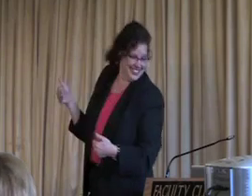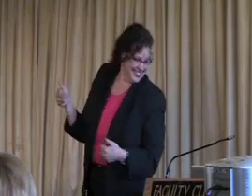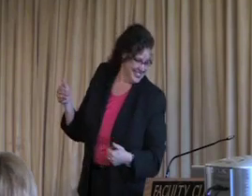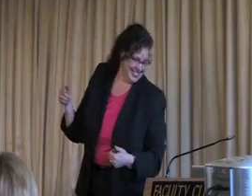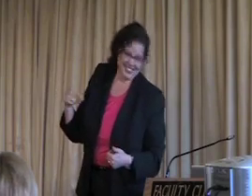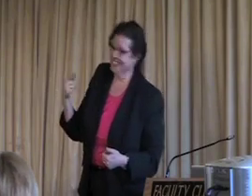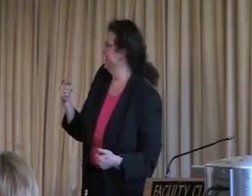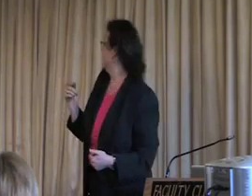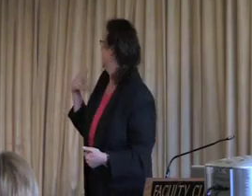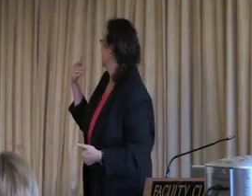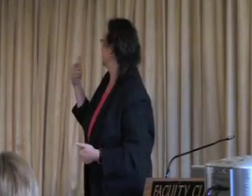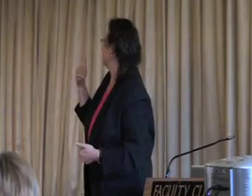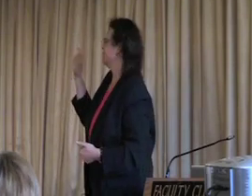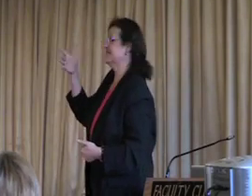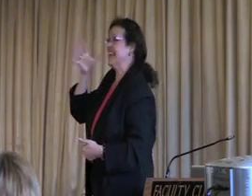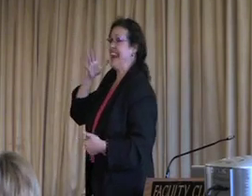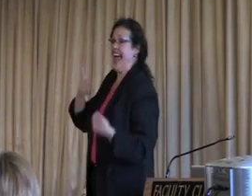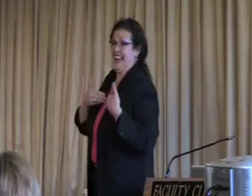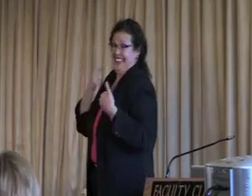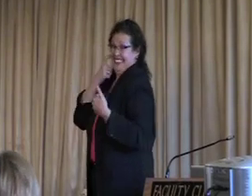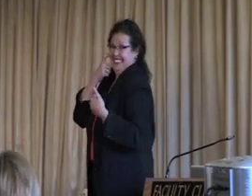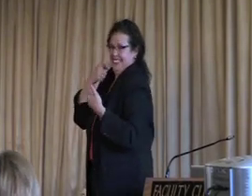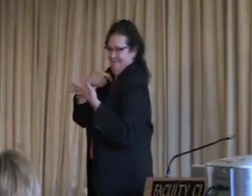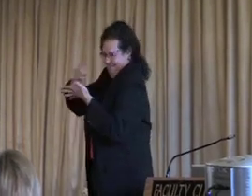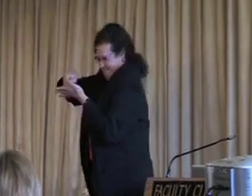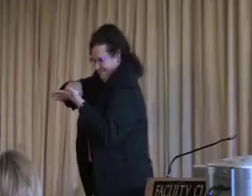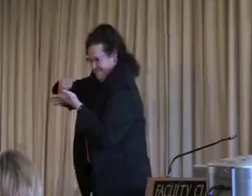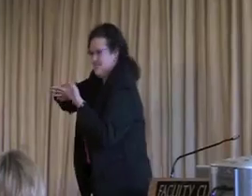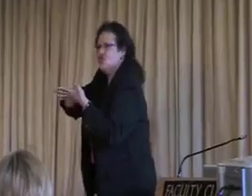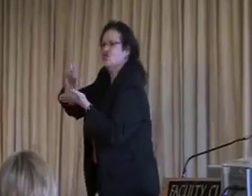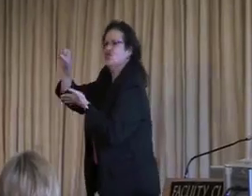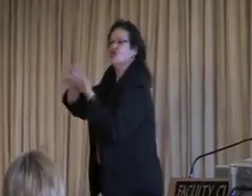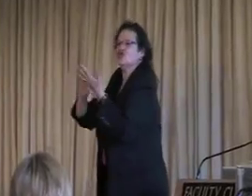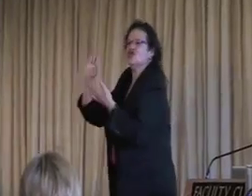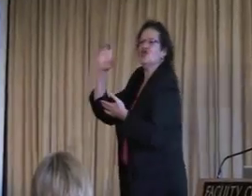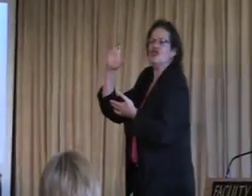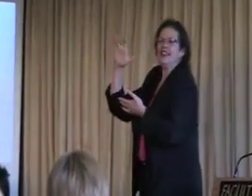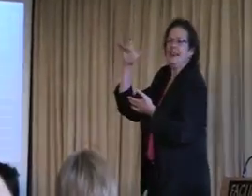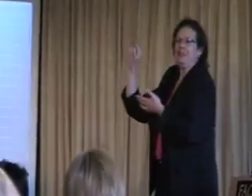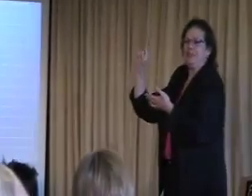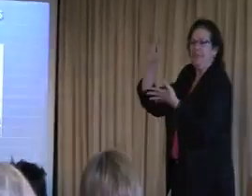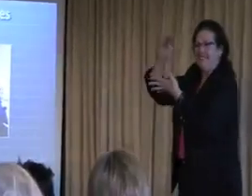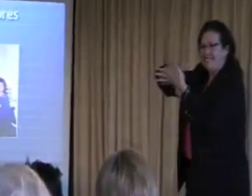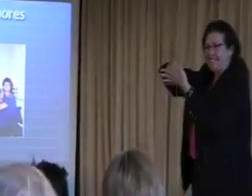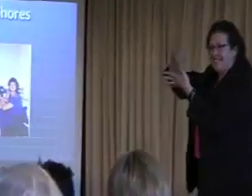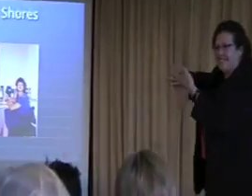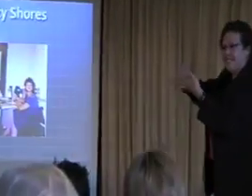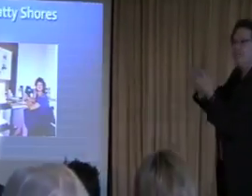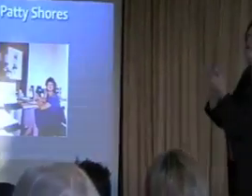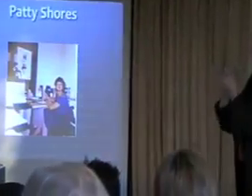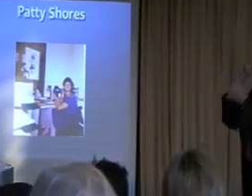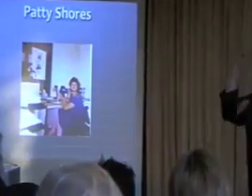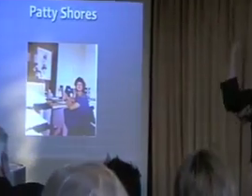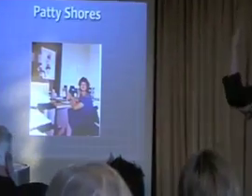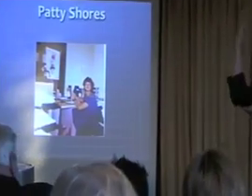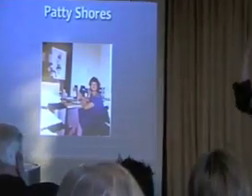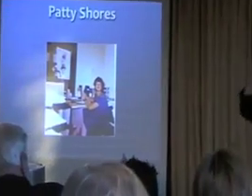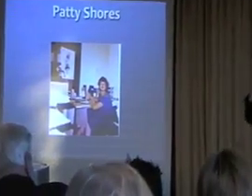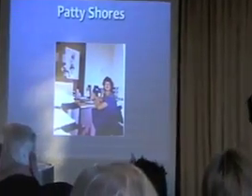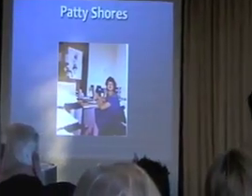very young woman at that time. . She was writing a script, I recall. It was